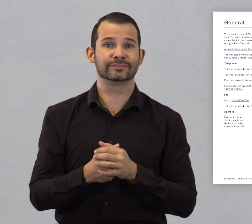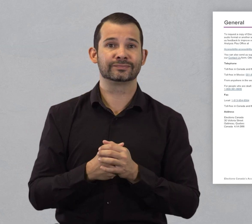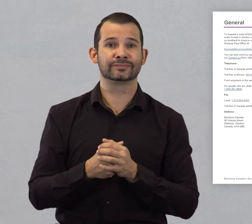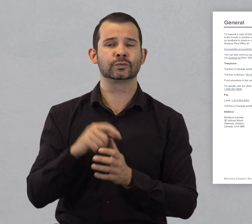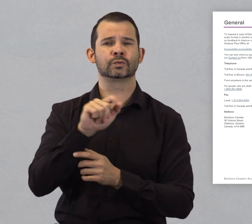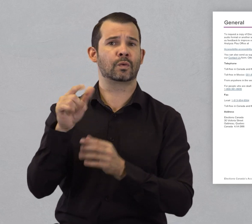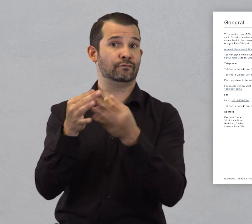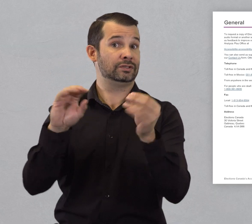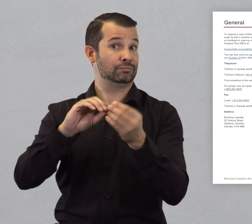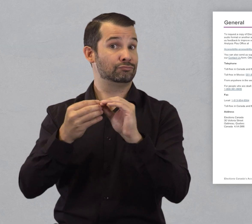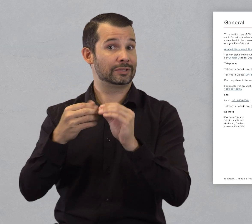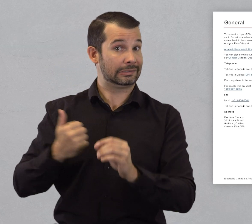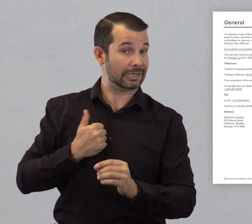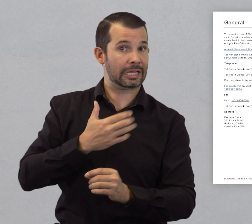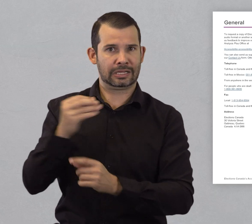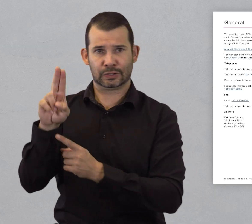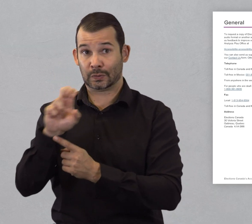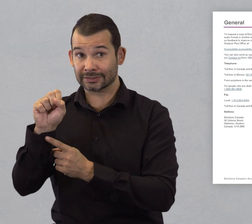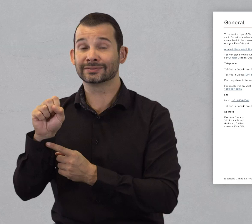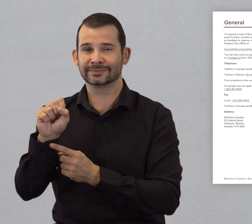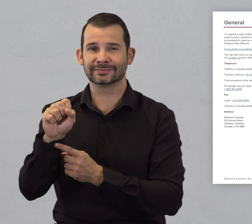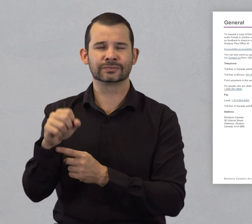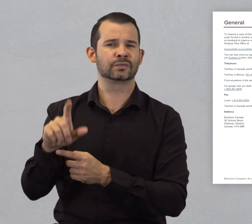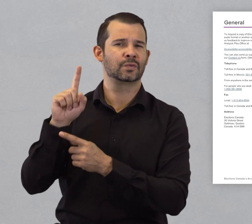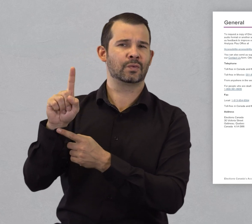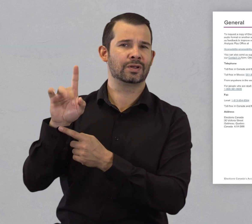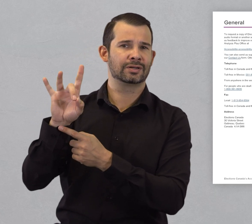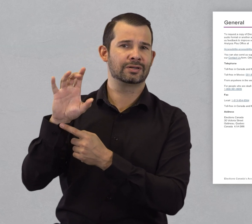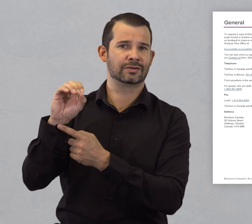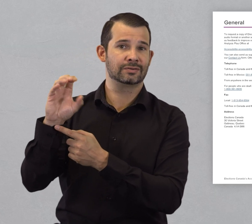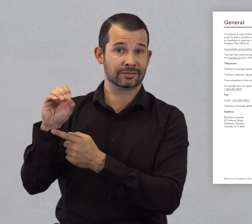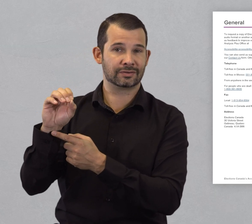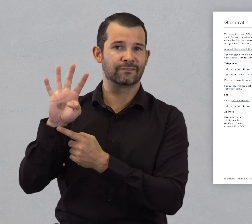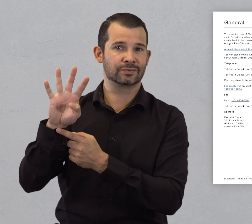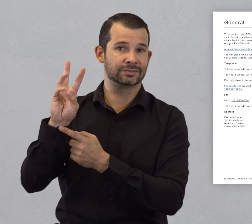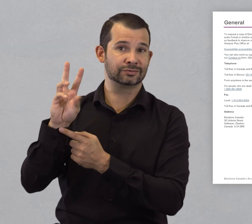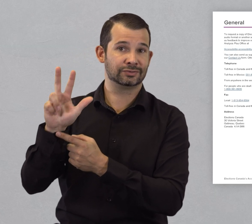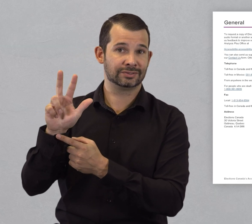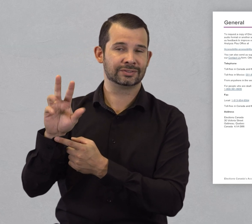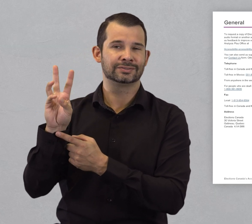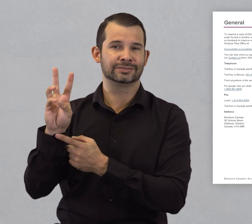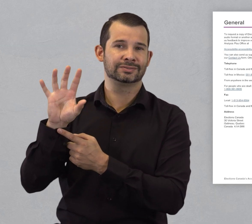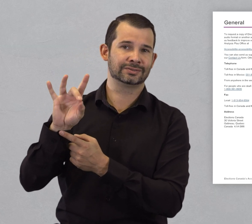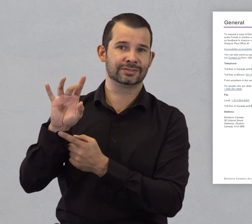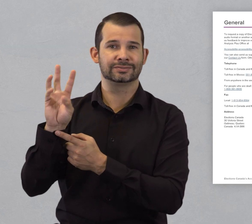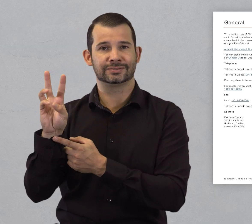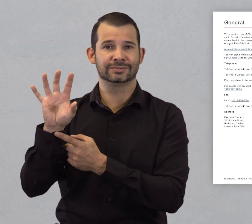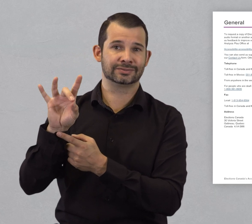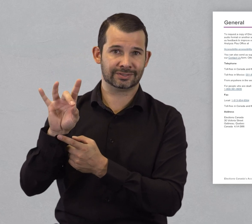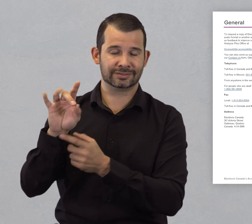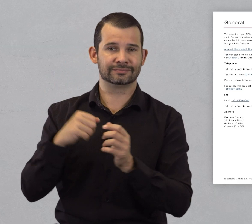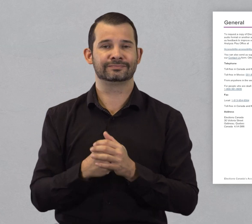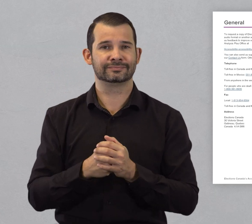Toll-free in Canada and the United States: 1-800-463-6868